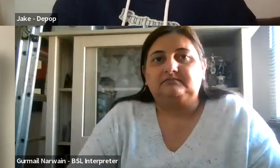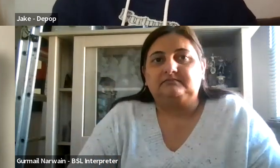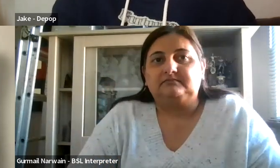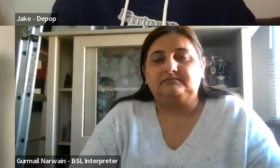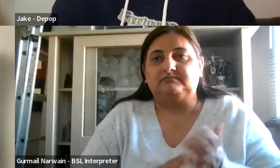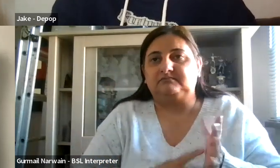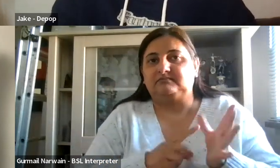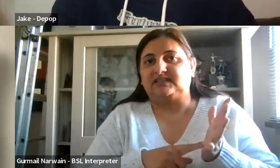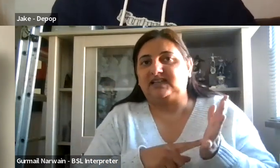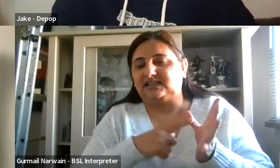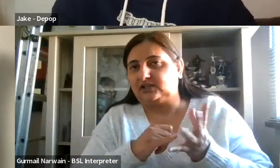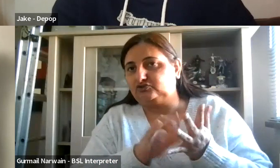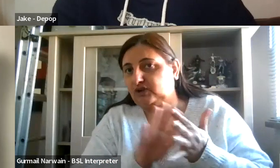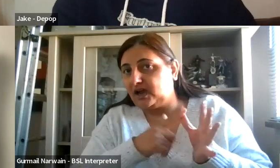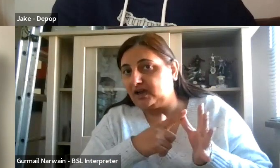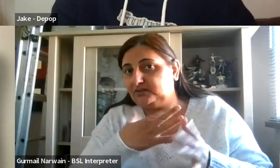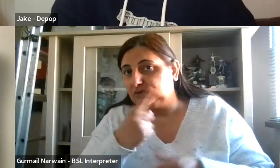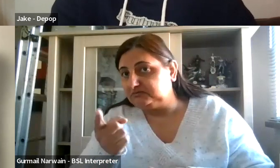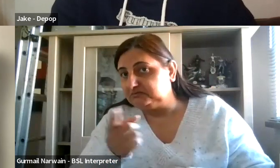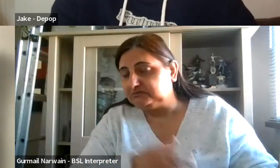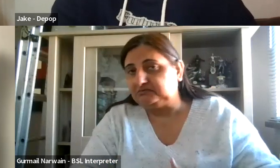Natasha, would you wanna take this one? Do you wants to take this Natasha.